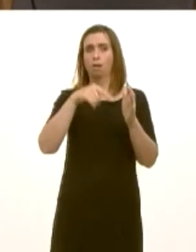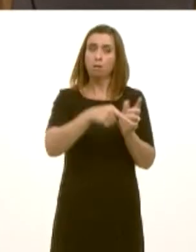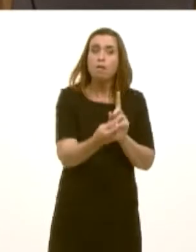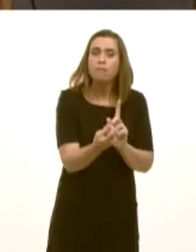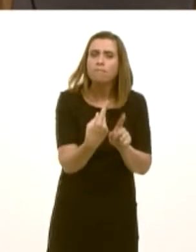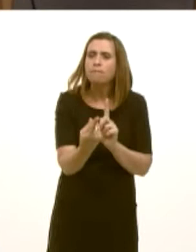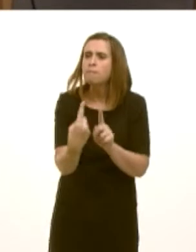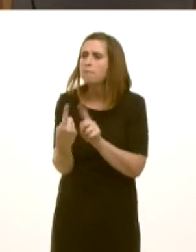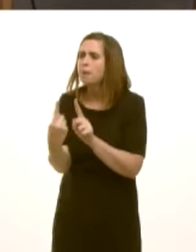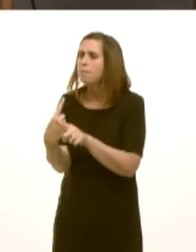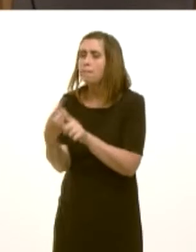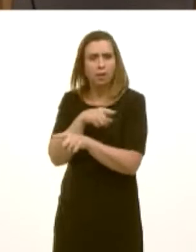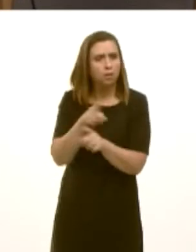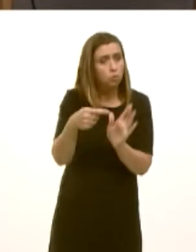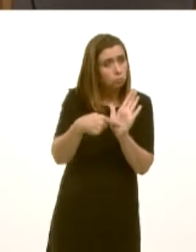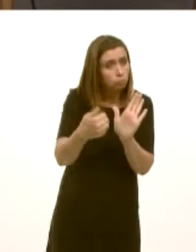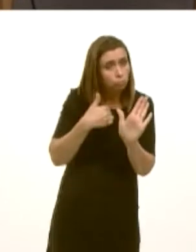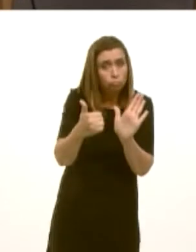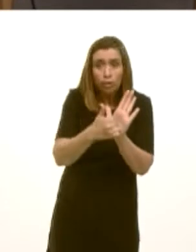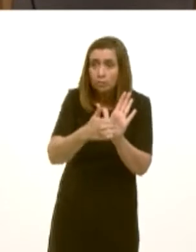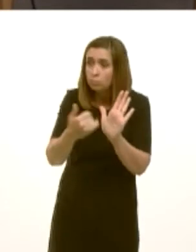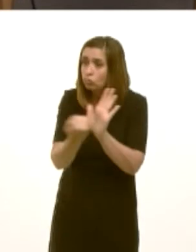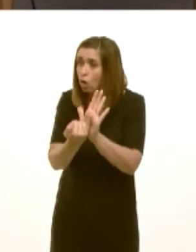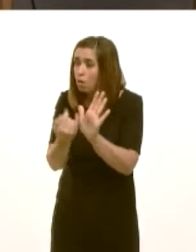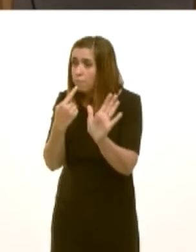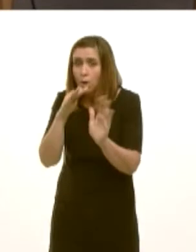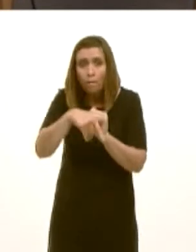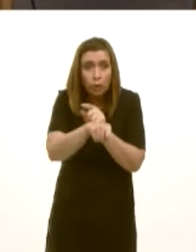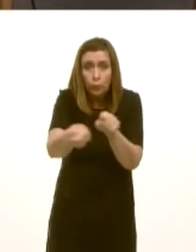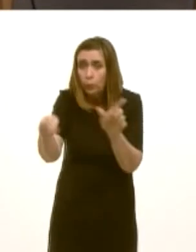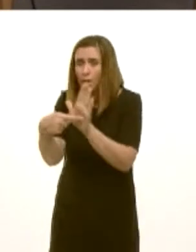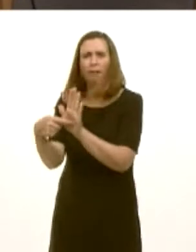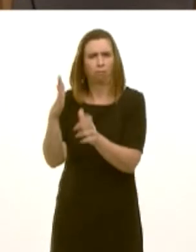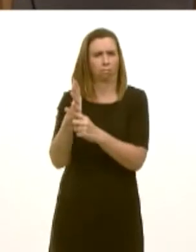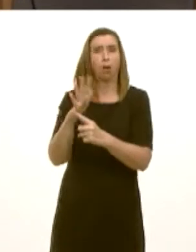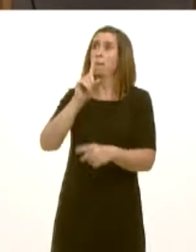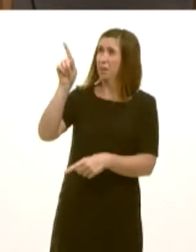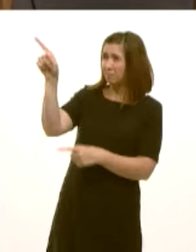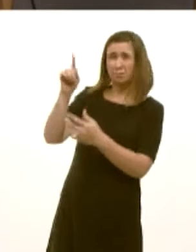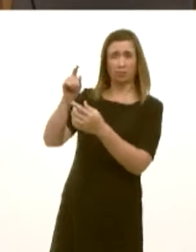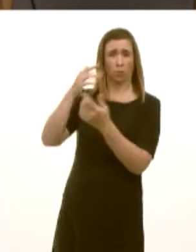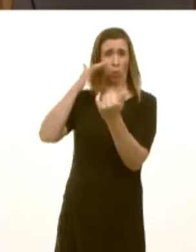to, but I suspect the answer as to when the report will be published lies with the auditor general rather than with us as a Government.